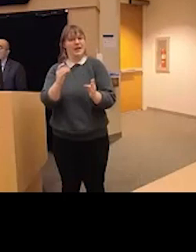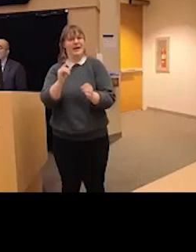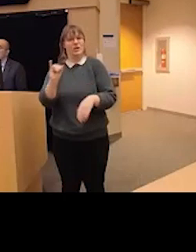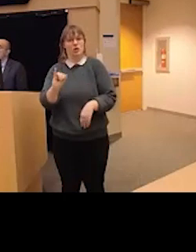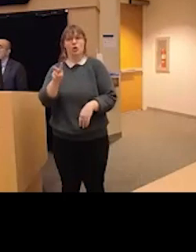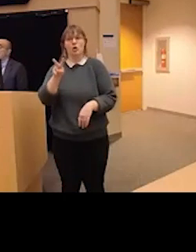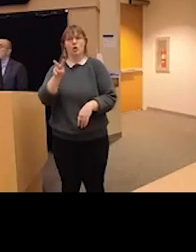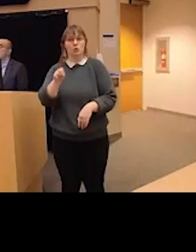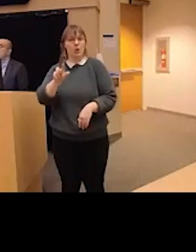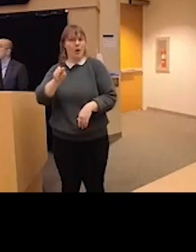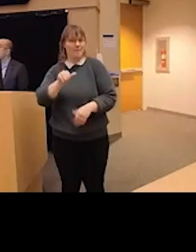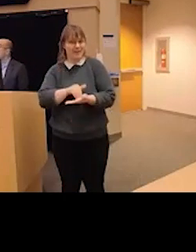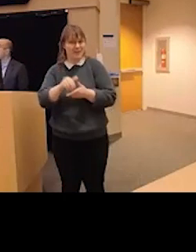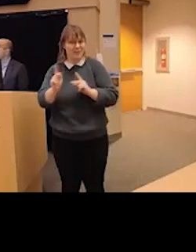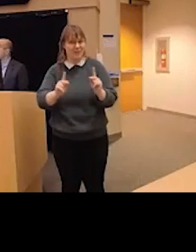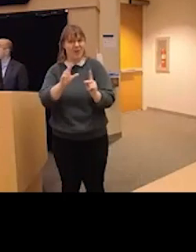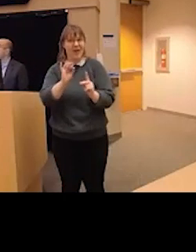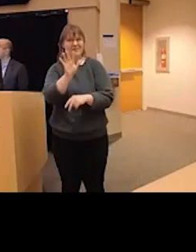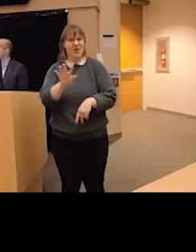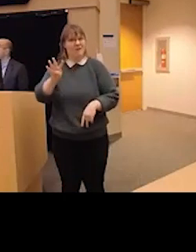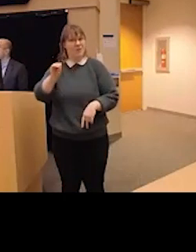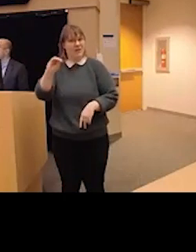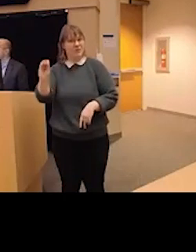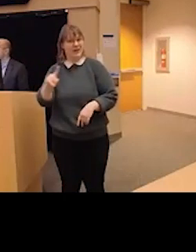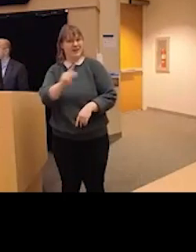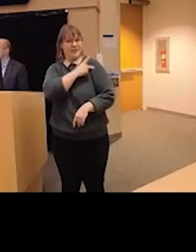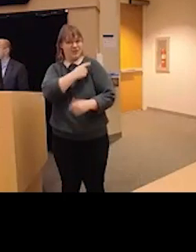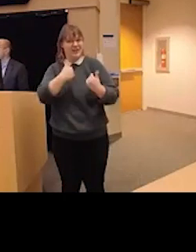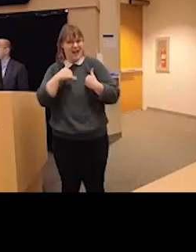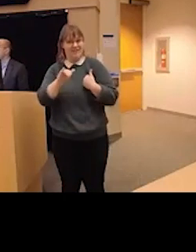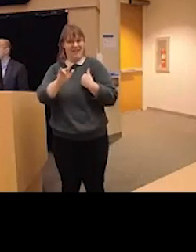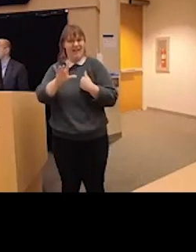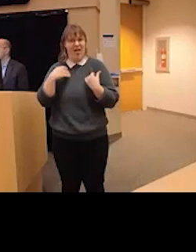members and approximately 40% of our patients have UPMC health insurance so that's important because